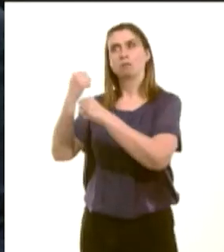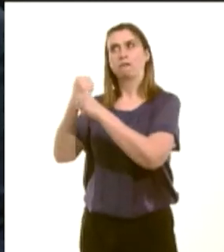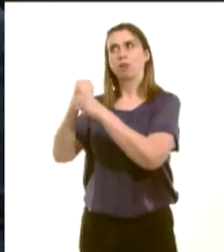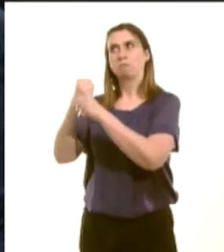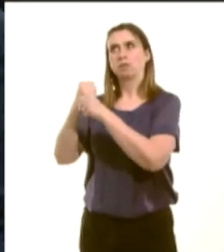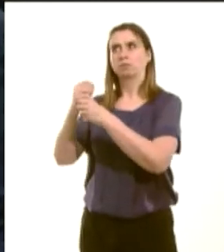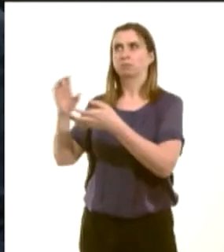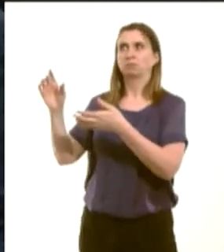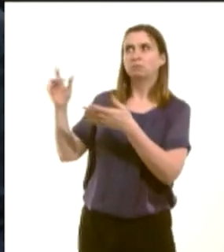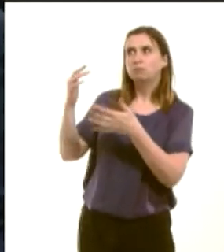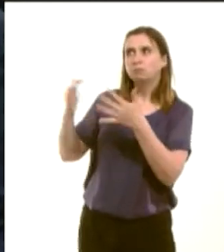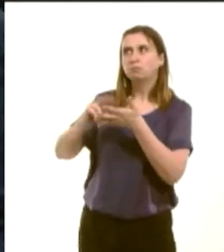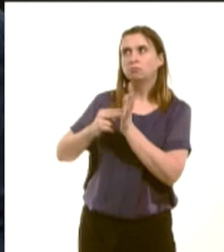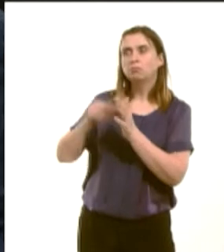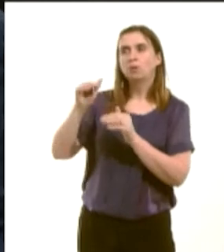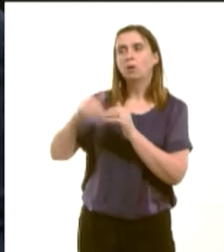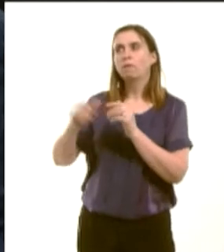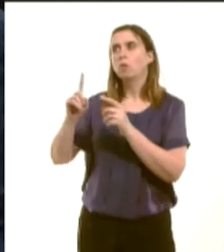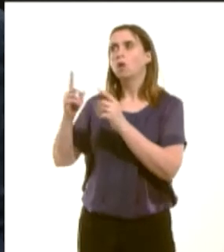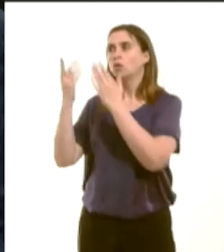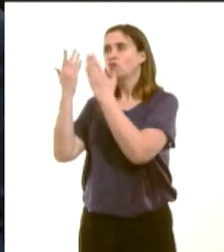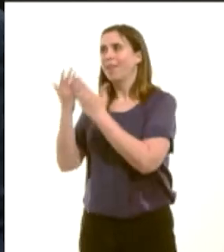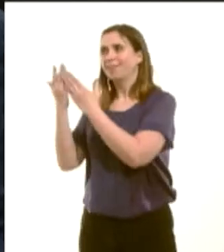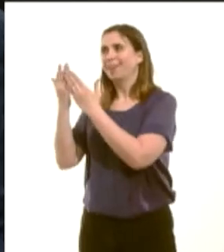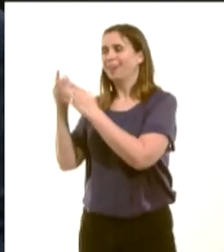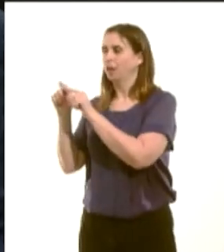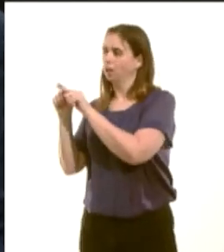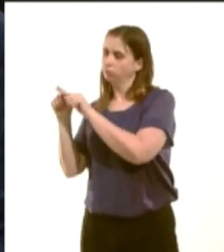as people will see now west of Reading and, indeed, in Swanseaóin terms of electrification